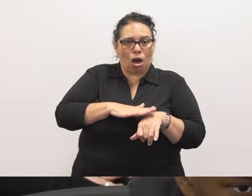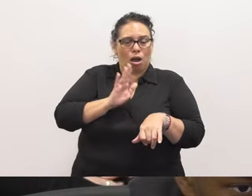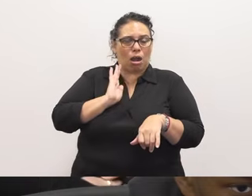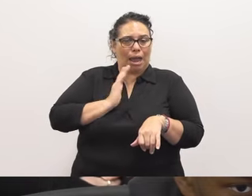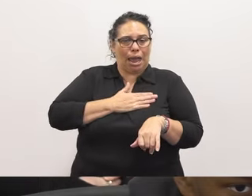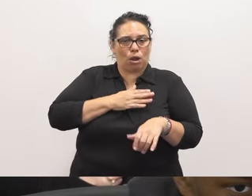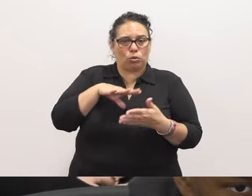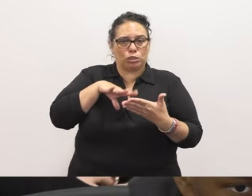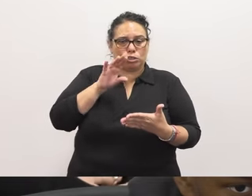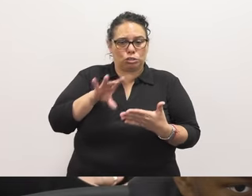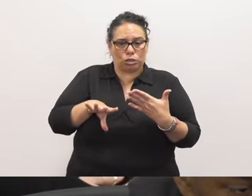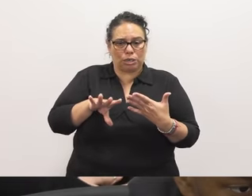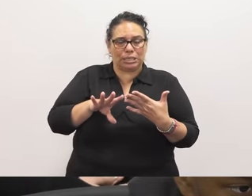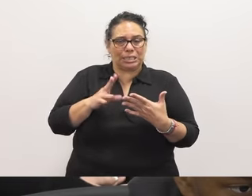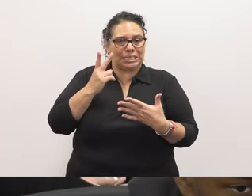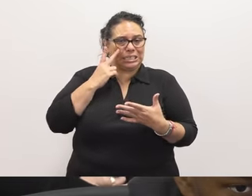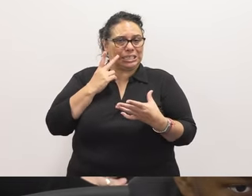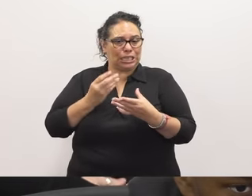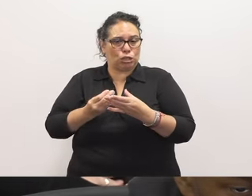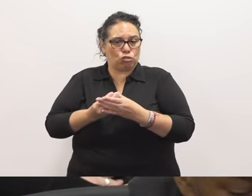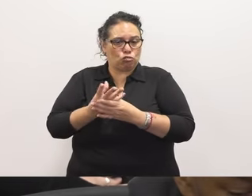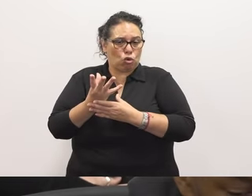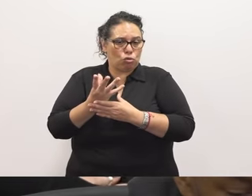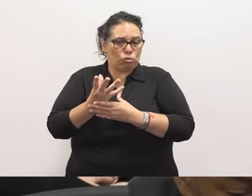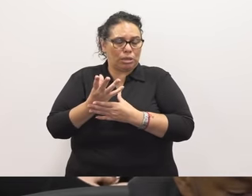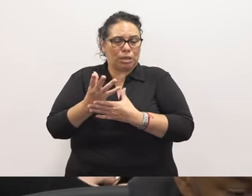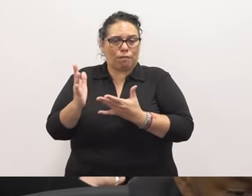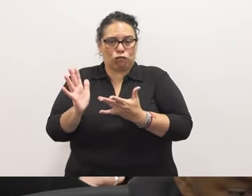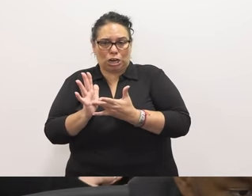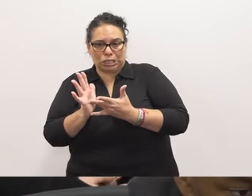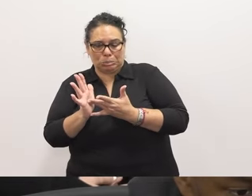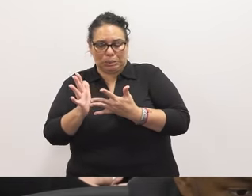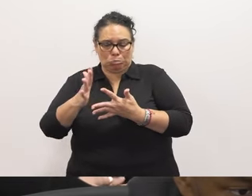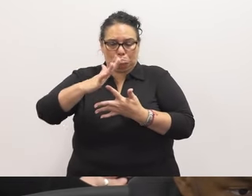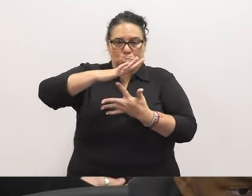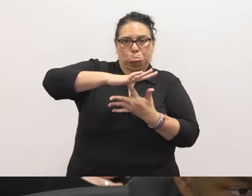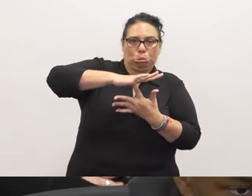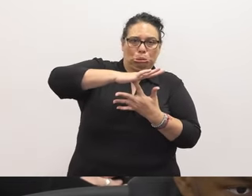and just seeing the growth from the freshman year to the 11th grade year already.